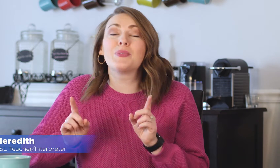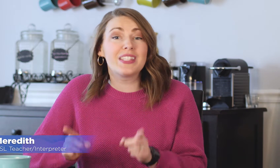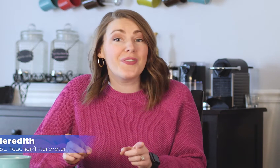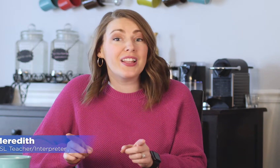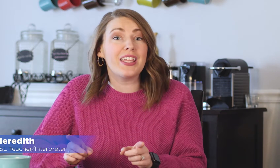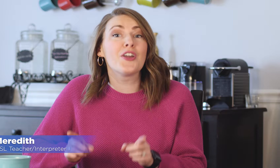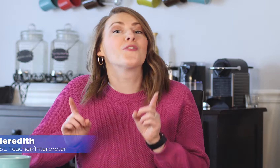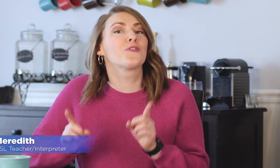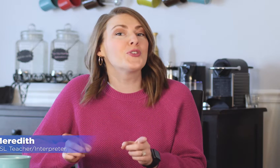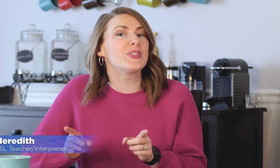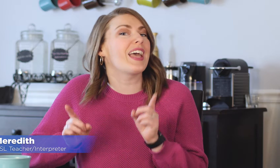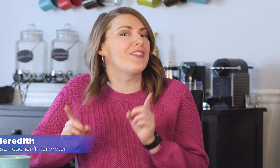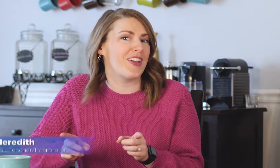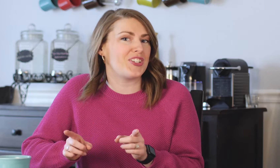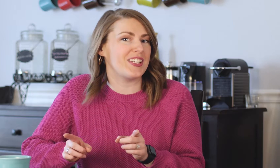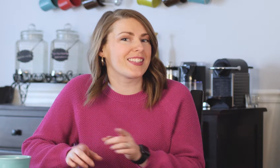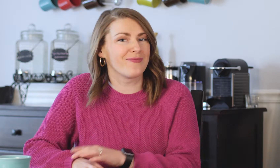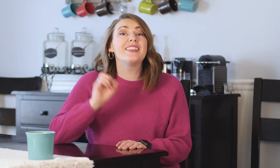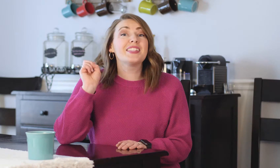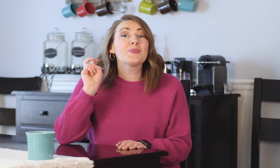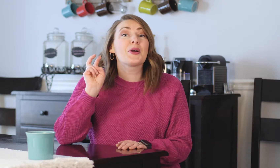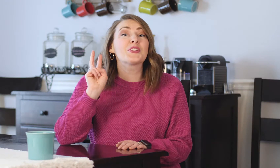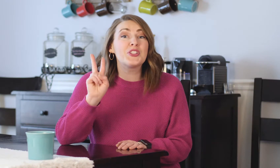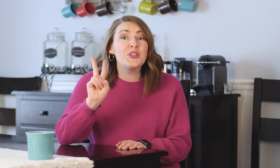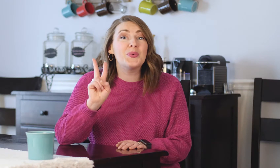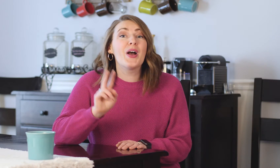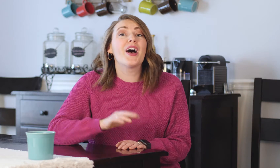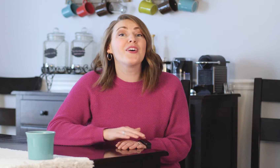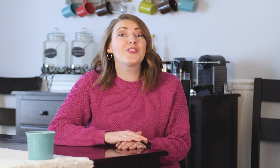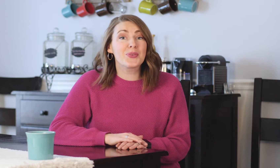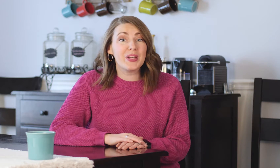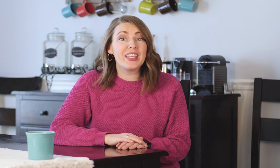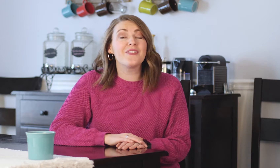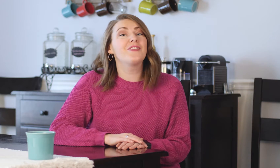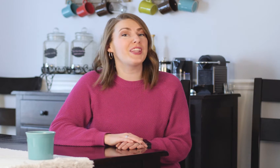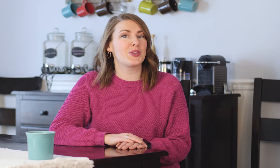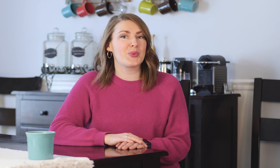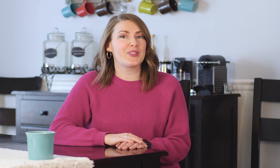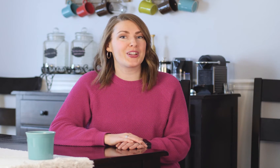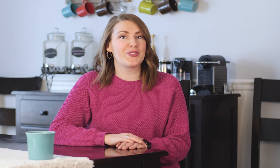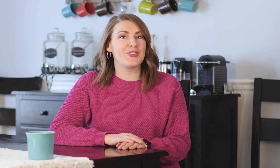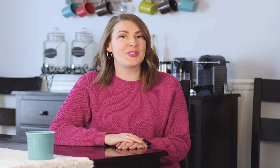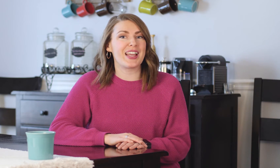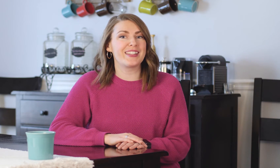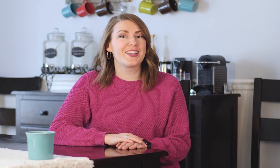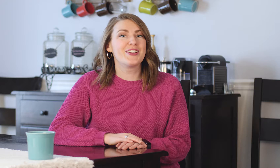specifically fruits and veggies. This is part two of three videos we've done on food signs,